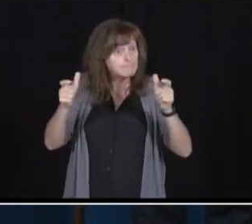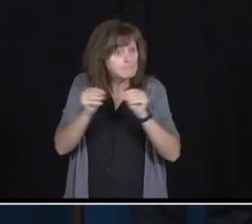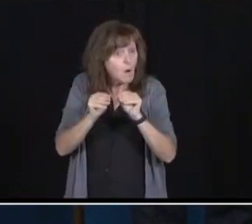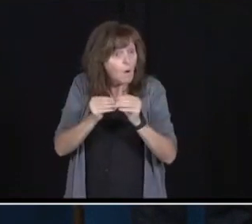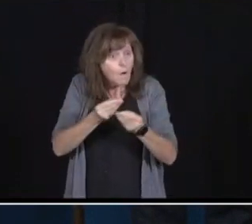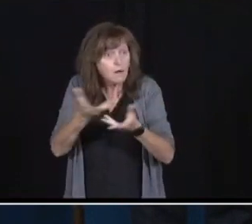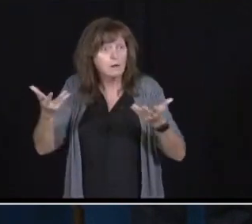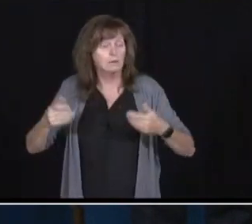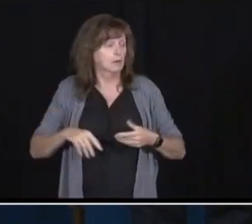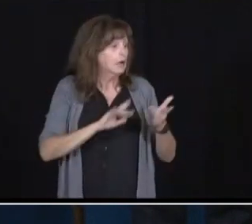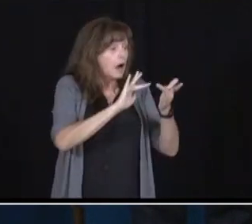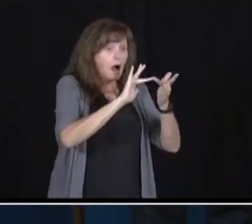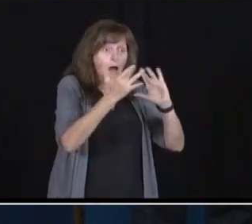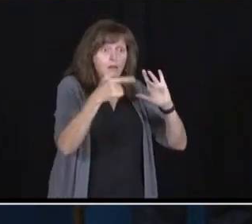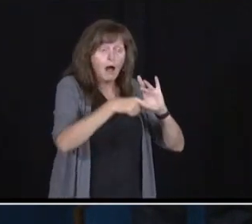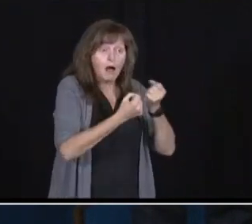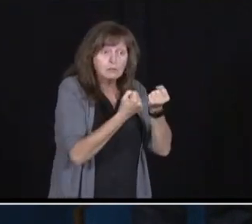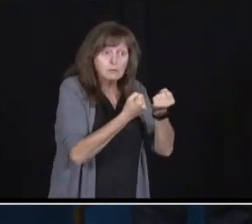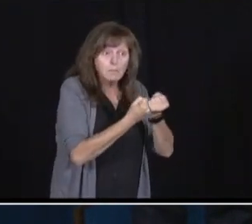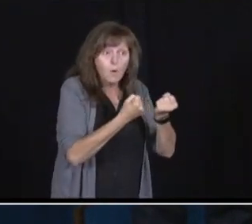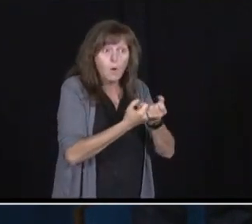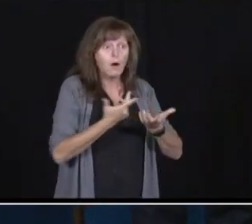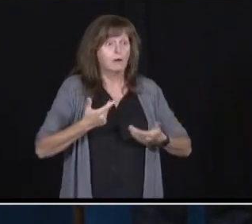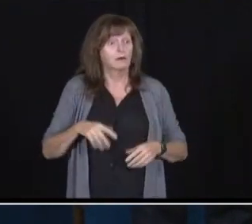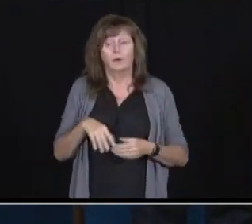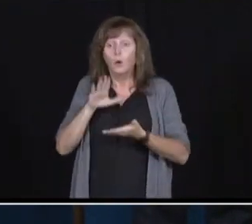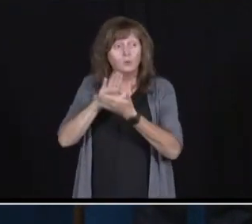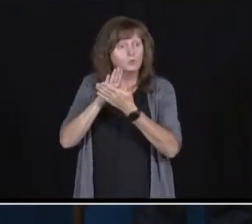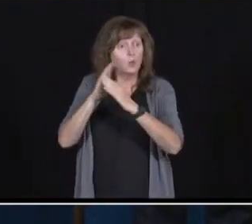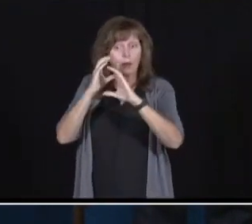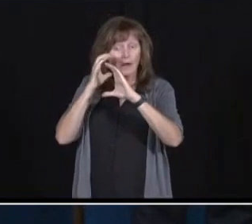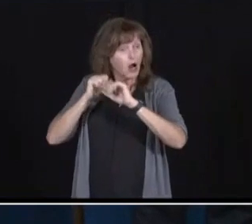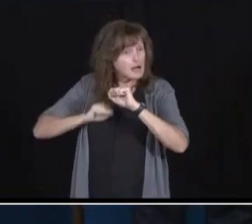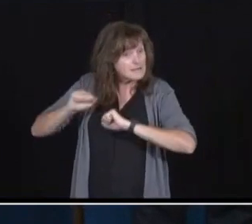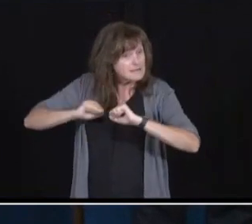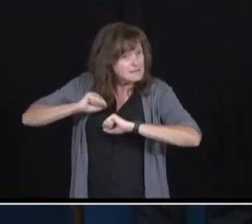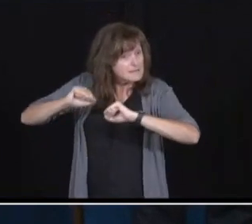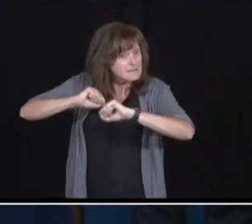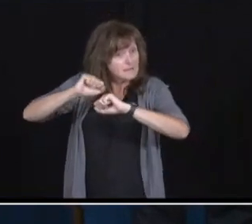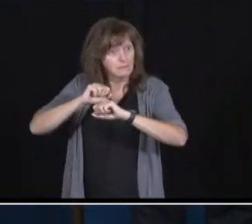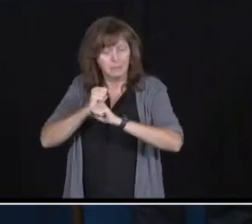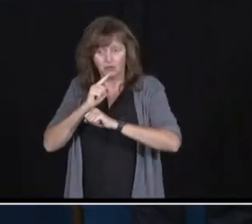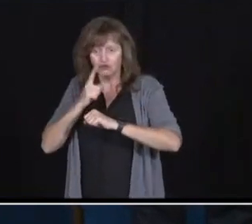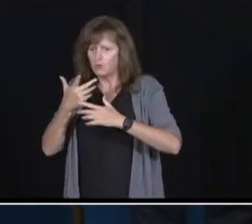showing up PPE supplies, additional remote learning supports, enhancing safety measures on school buses. And hiring more teachers and hiring 125